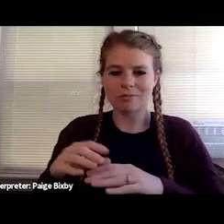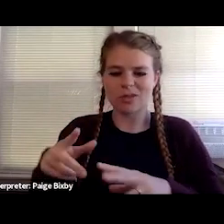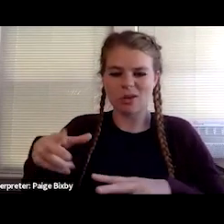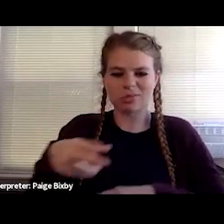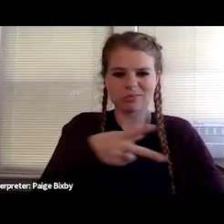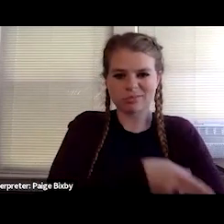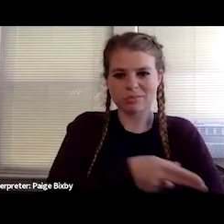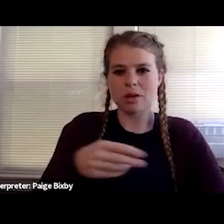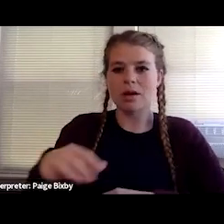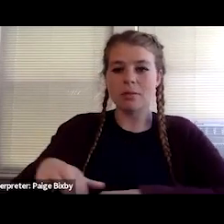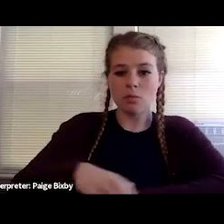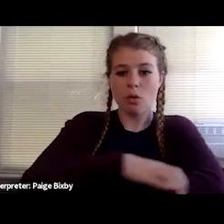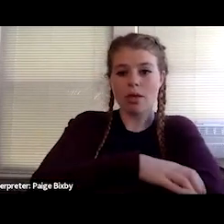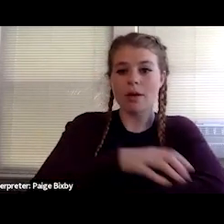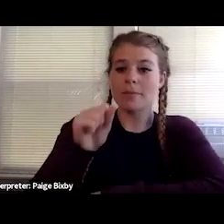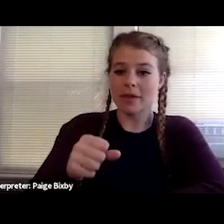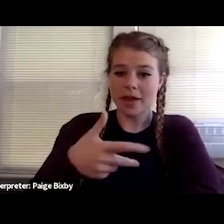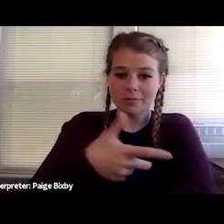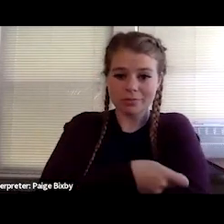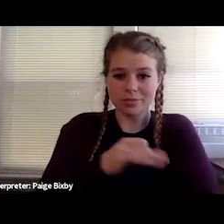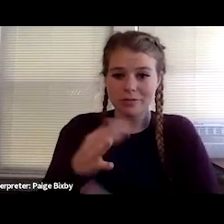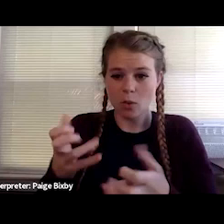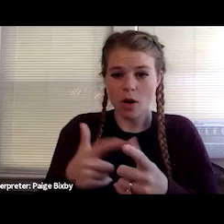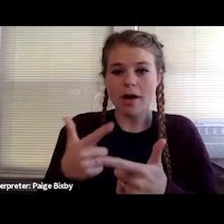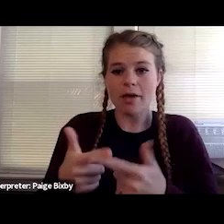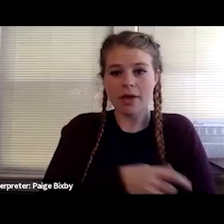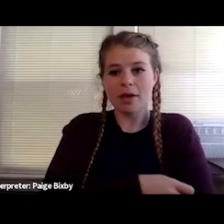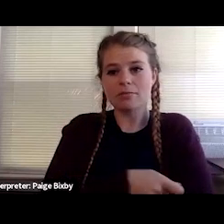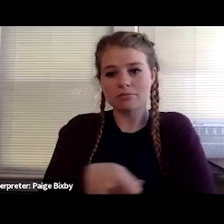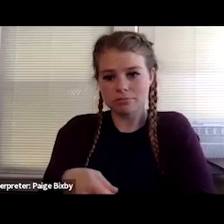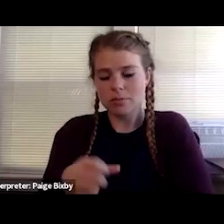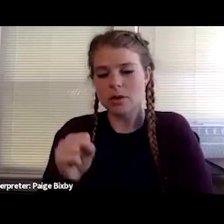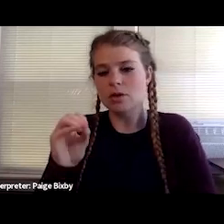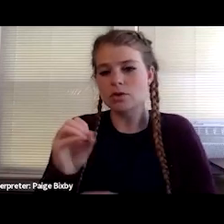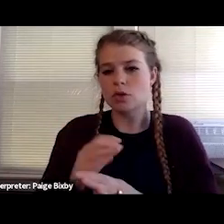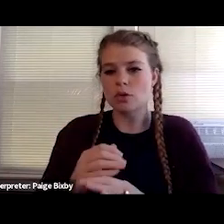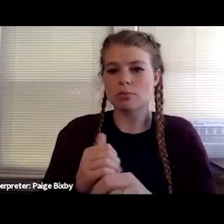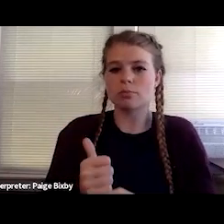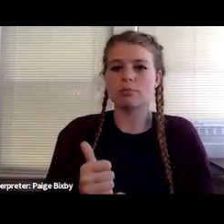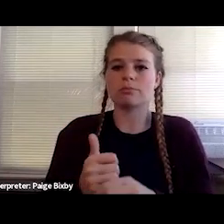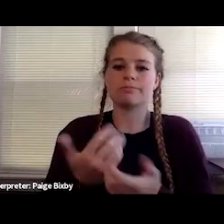and actually inject if they want to, and then put the net back down, and so that prevents the person from having to take off the whole bandage